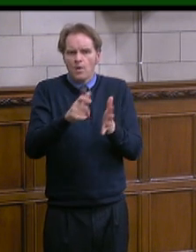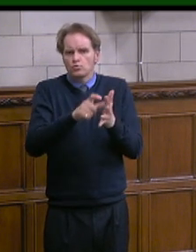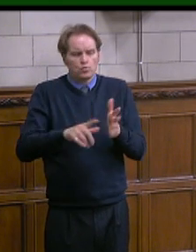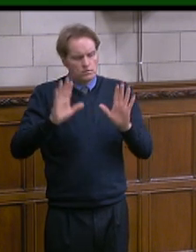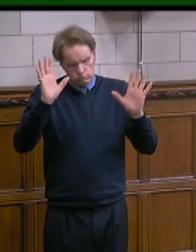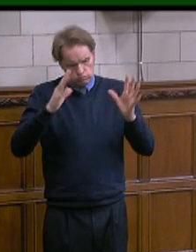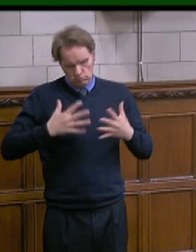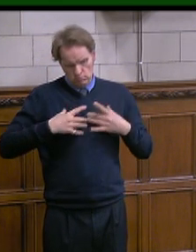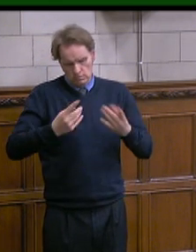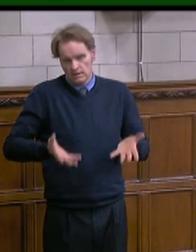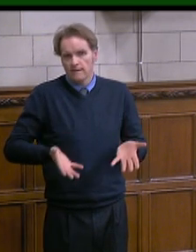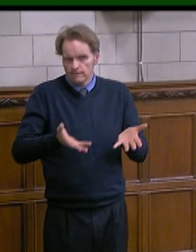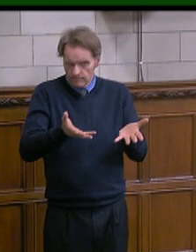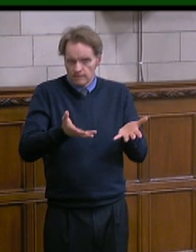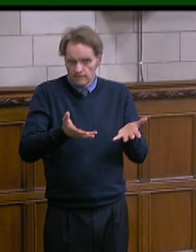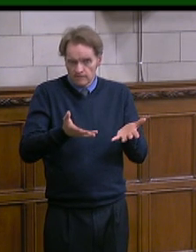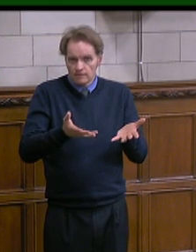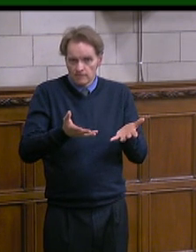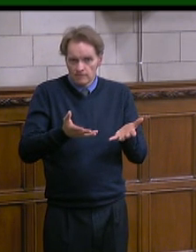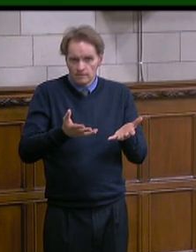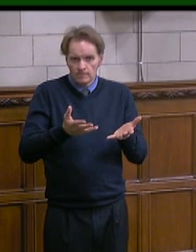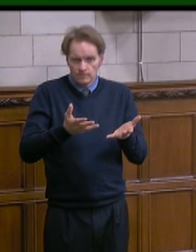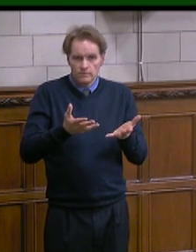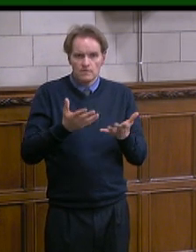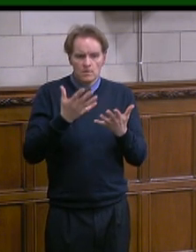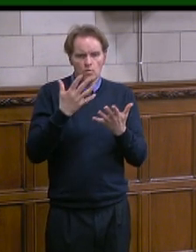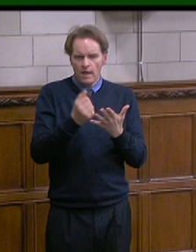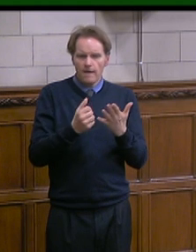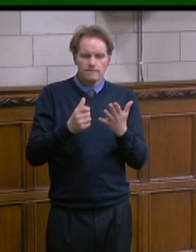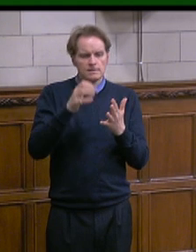We have made it clear in the special educational needs and disability code of practice that